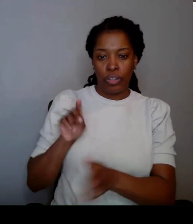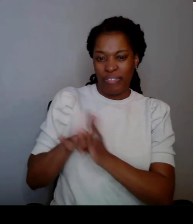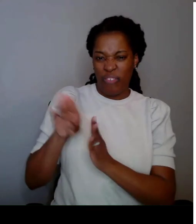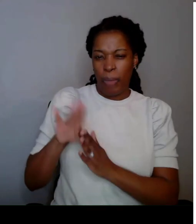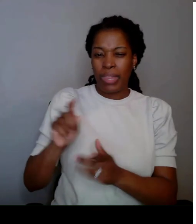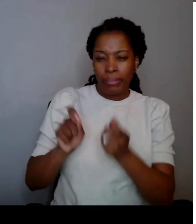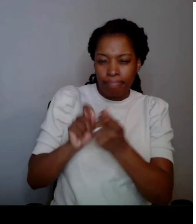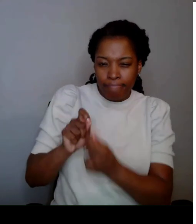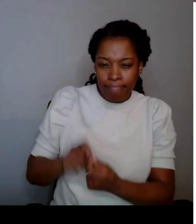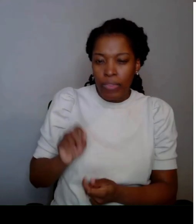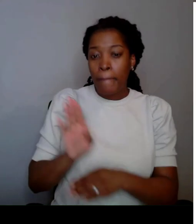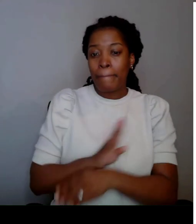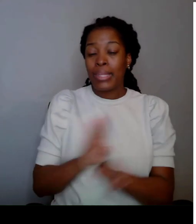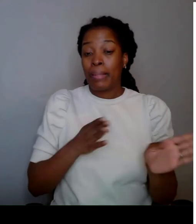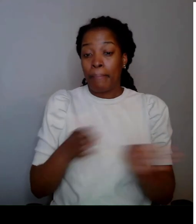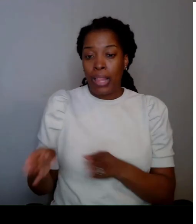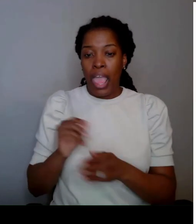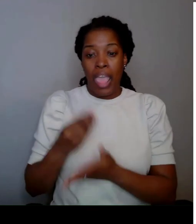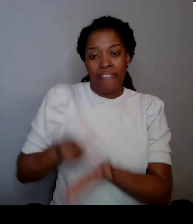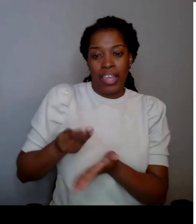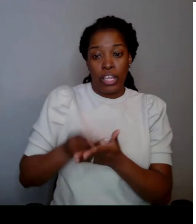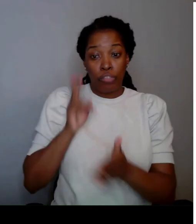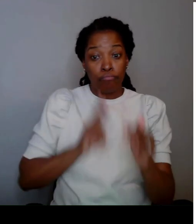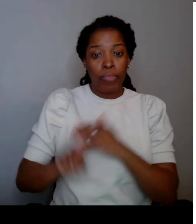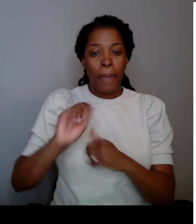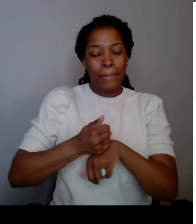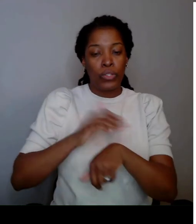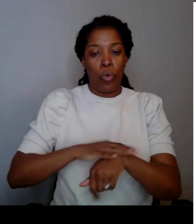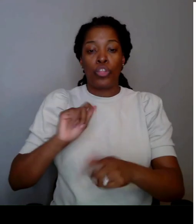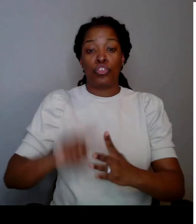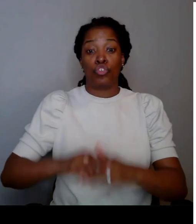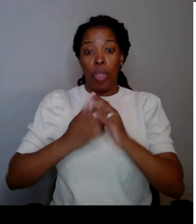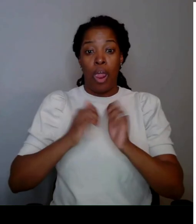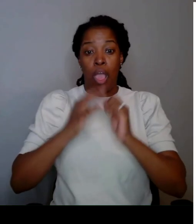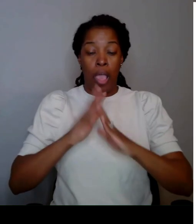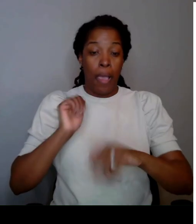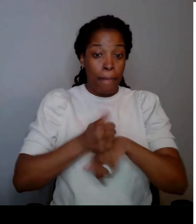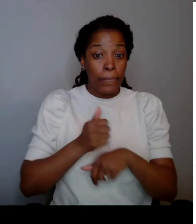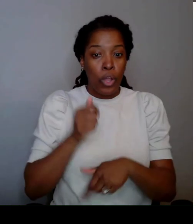The business plan is like a road map that will help keep you on track as you prepare to launch your business.